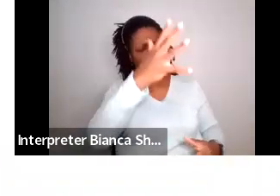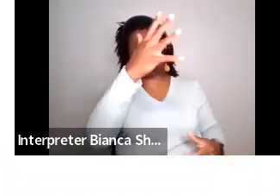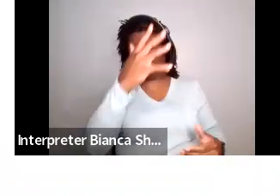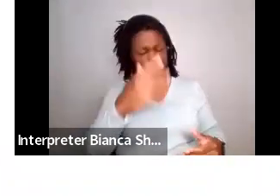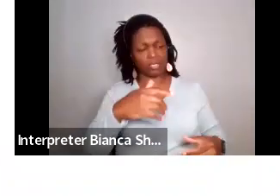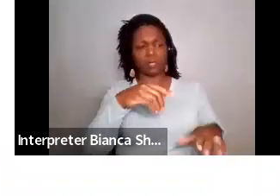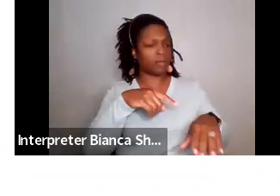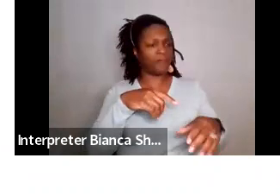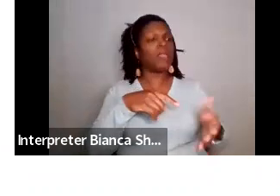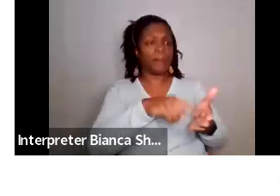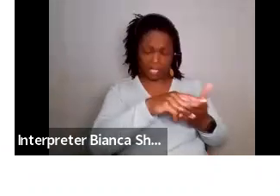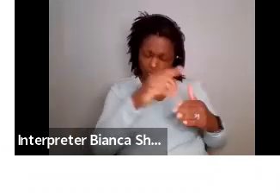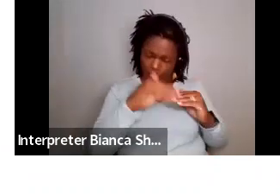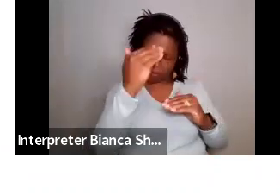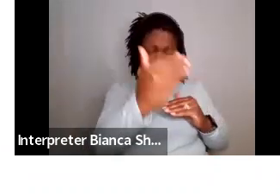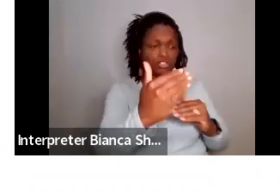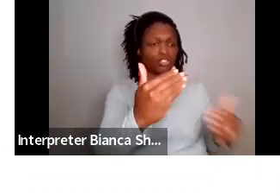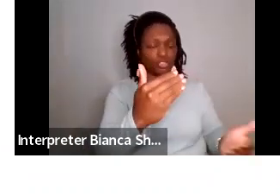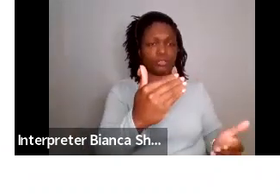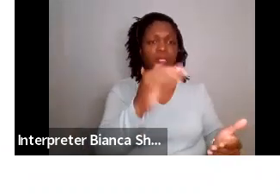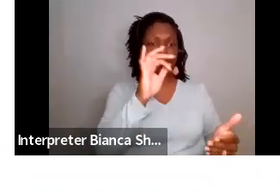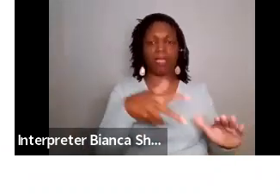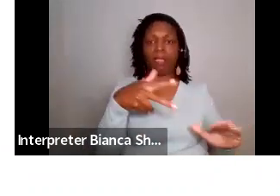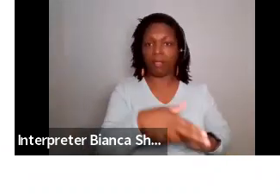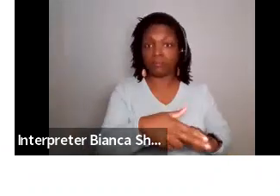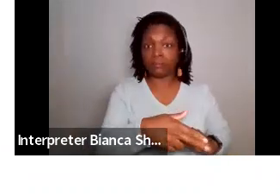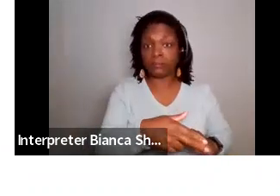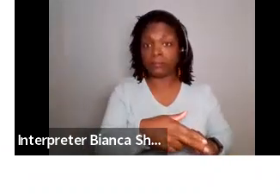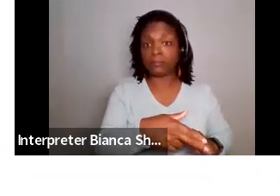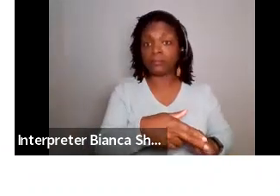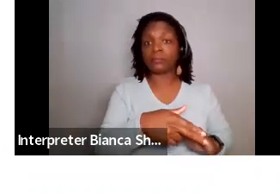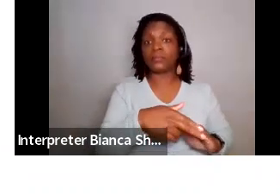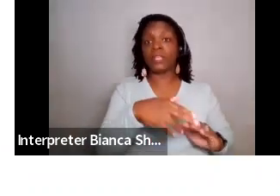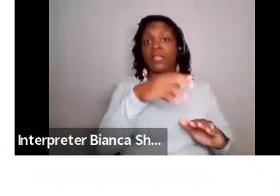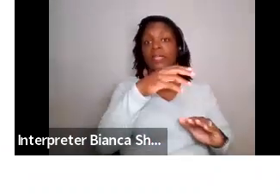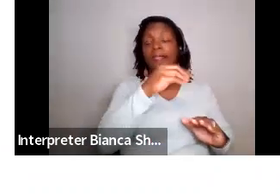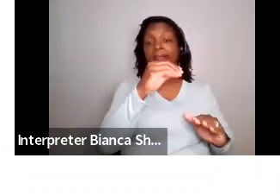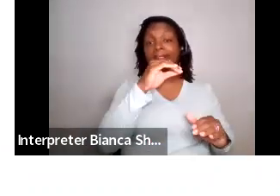Now she had been working at a grocery store. This was throughout the pandemic.